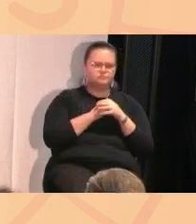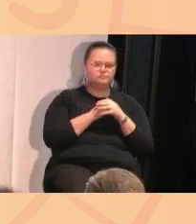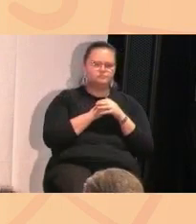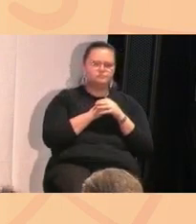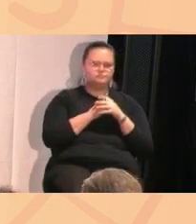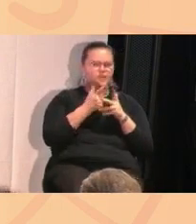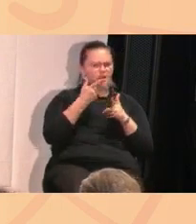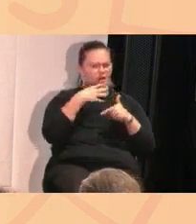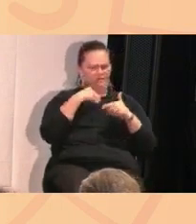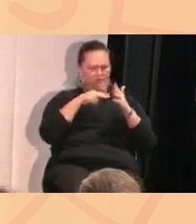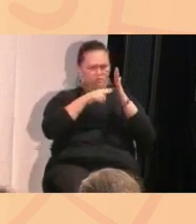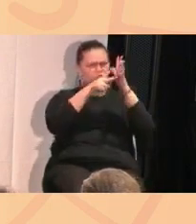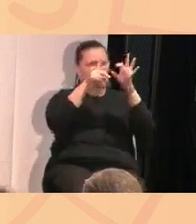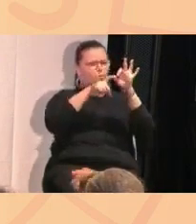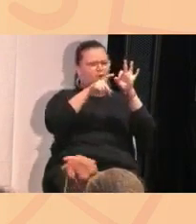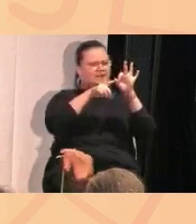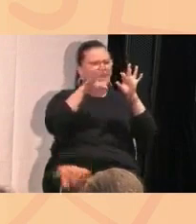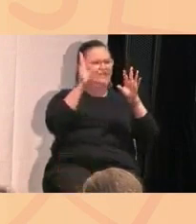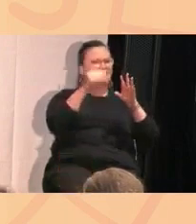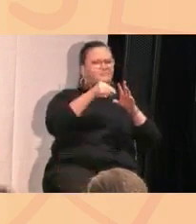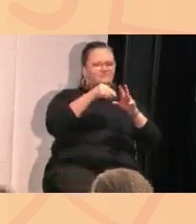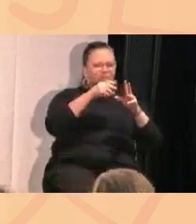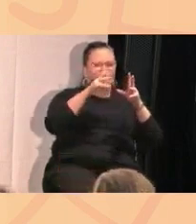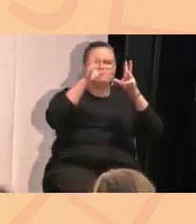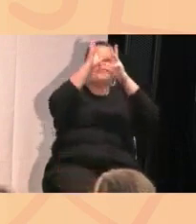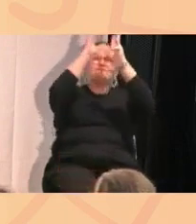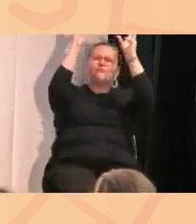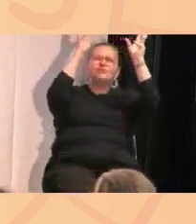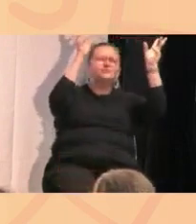in that park where they actually surrendered.